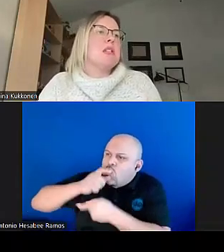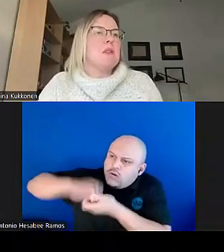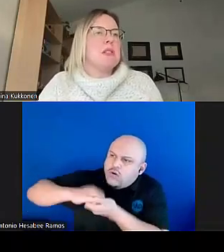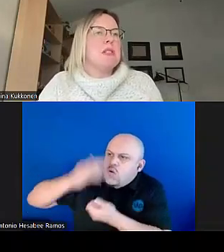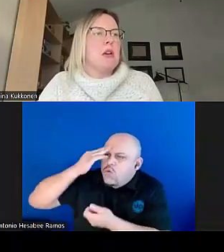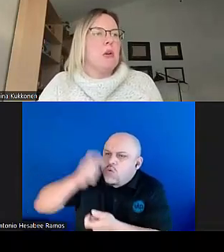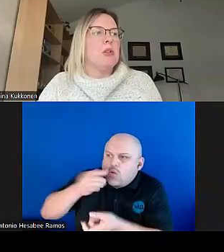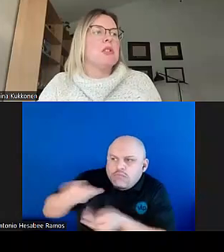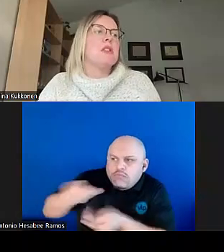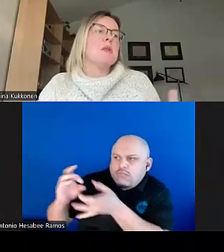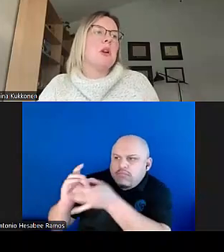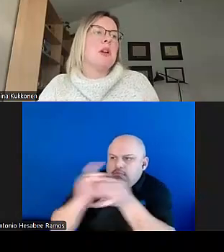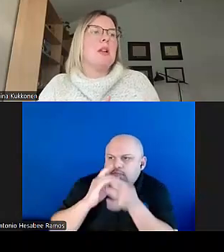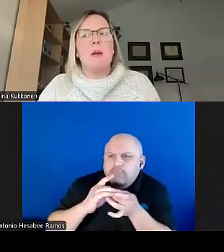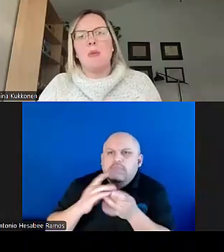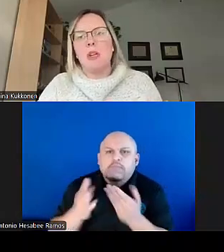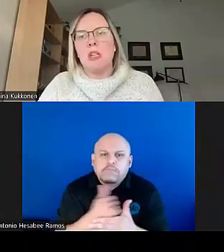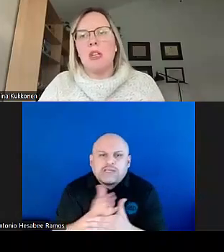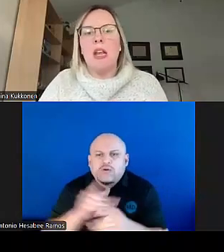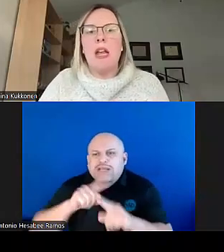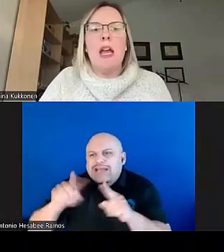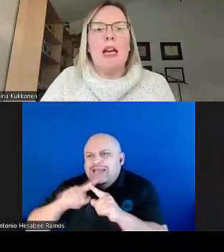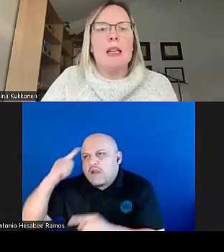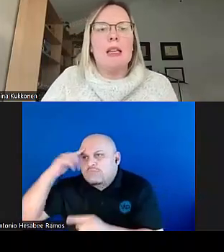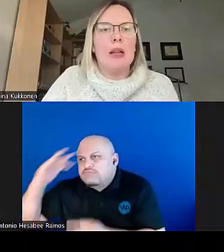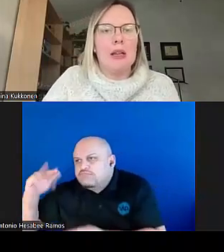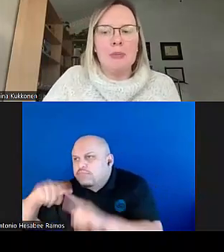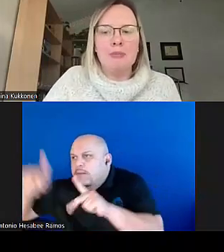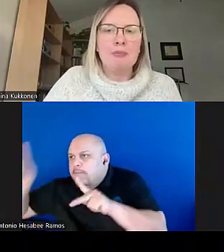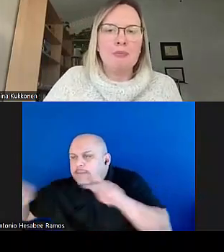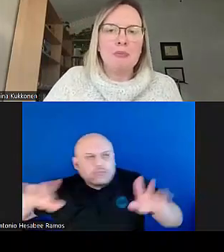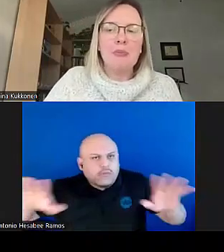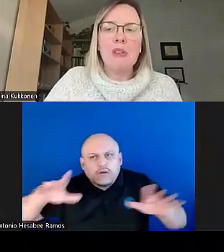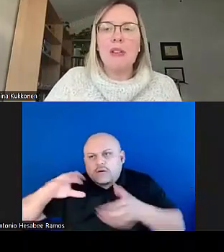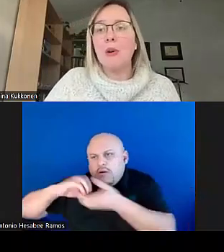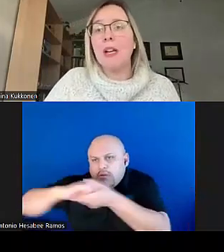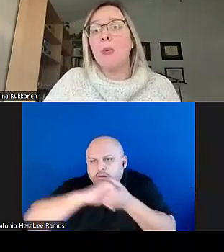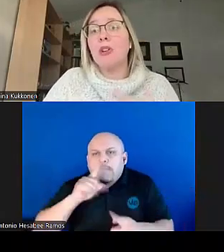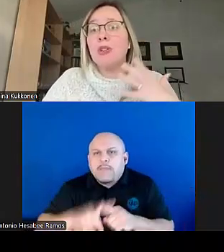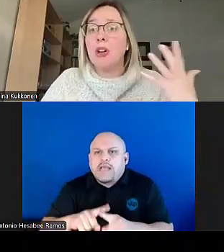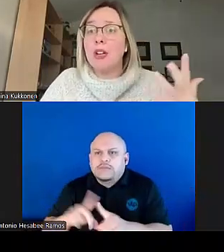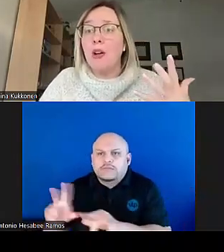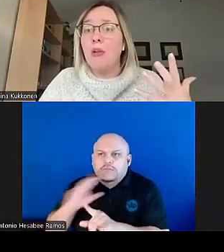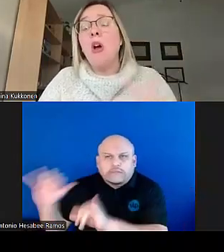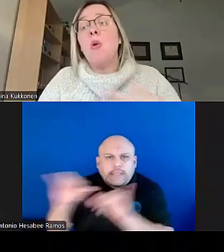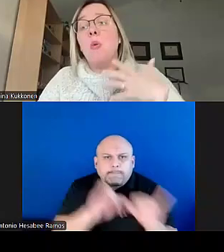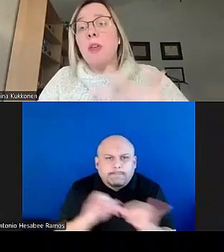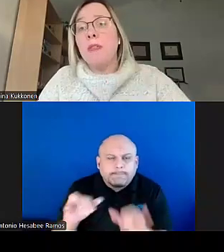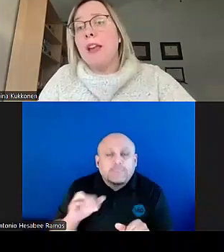diverse stakeholders supporting collaboration and the like. So again, when you're starting out with